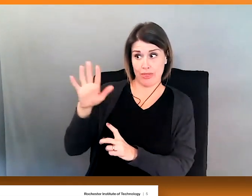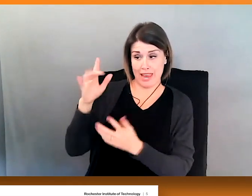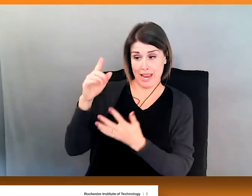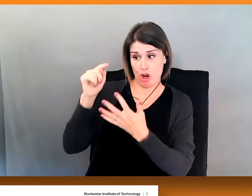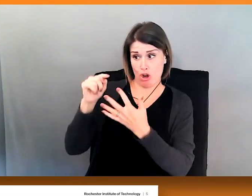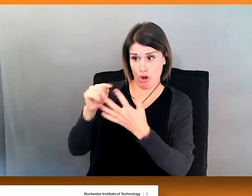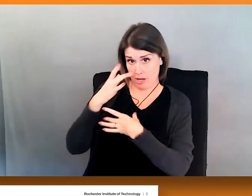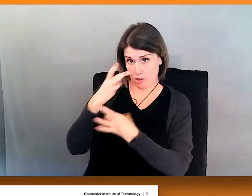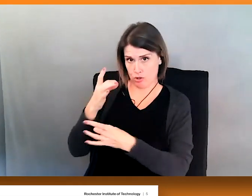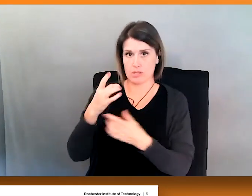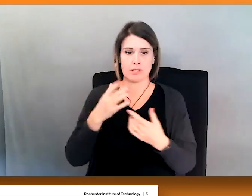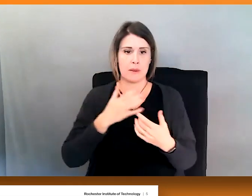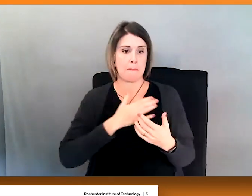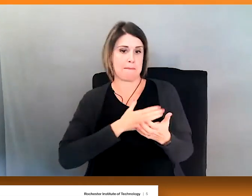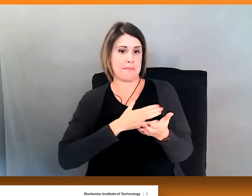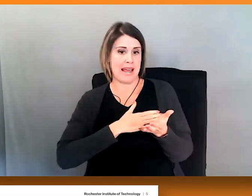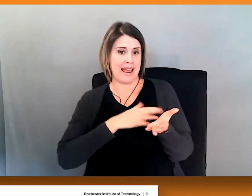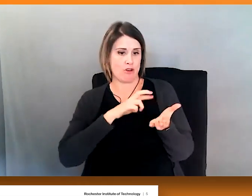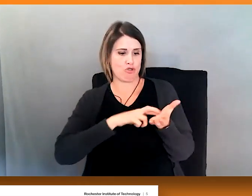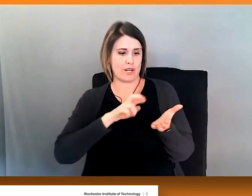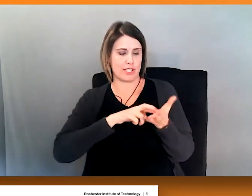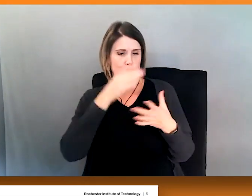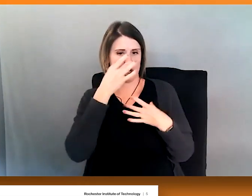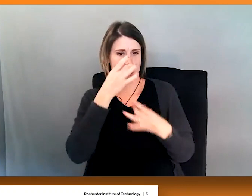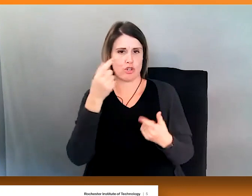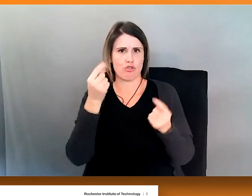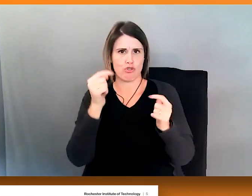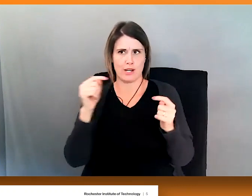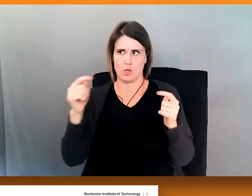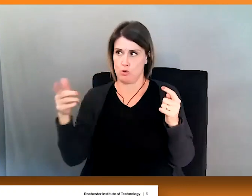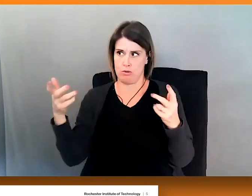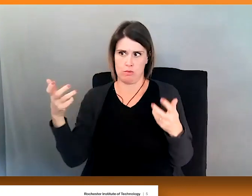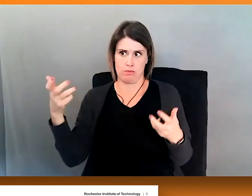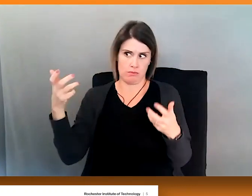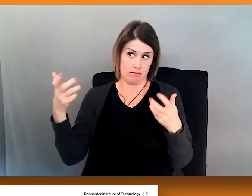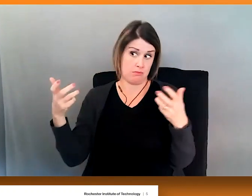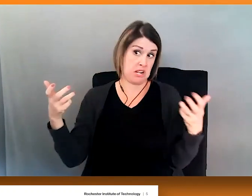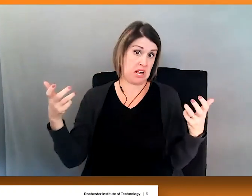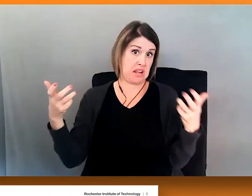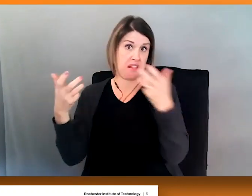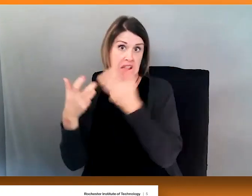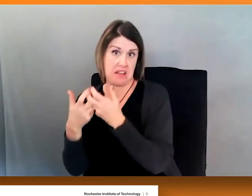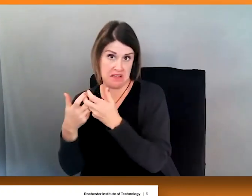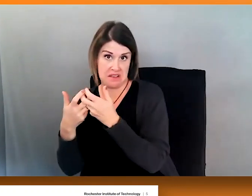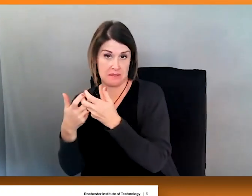This is--this is very crucial, and a lot of researchers